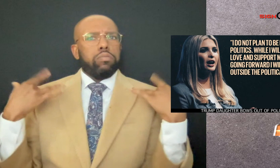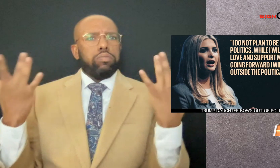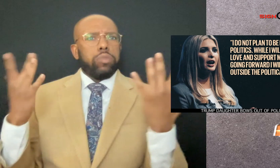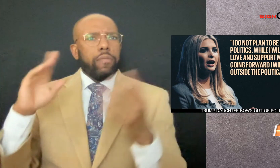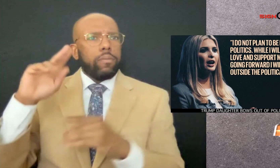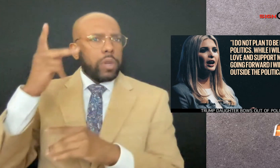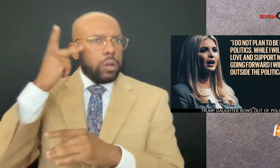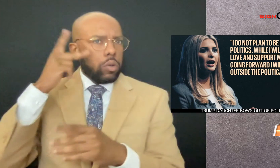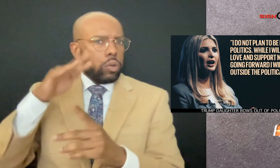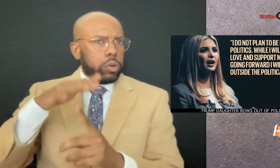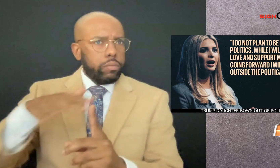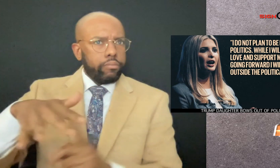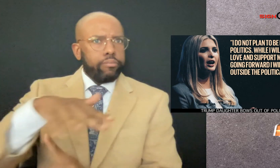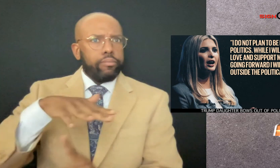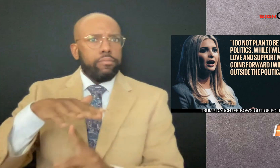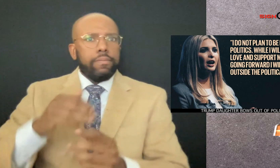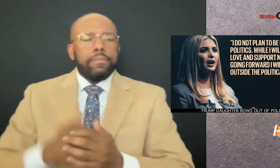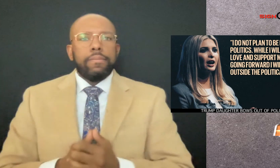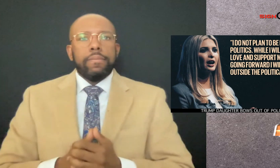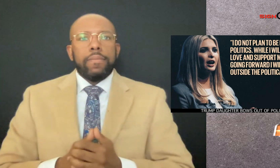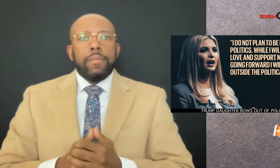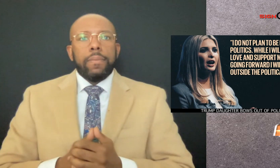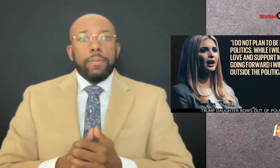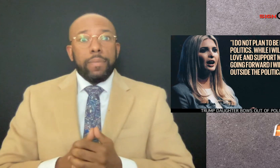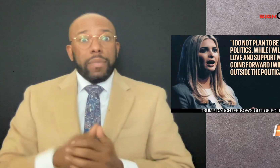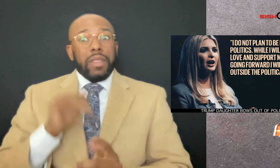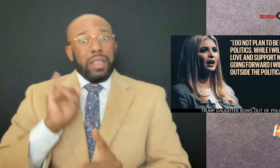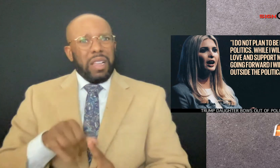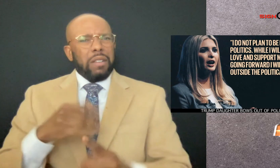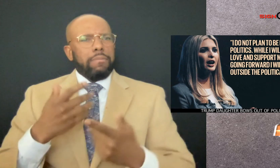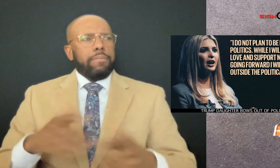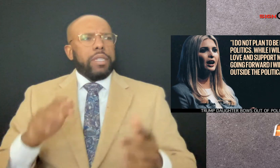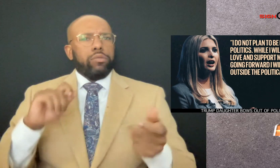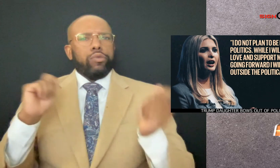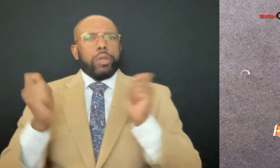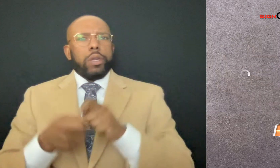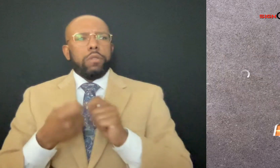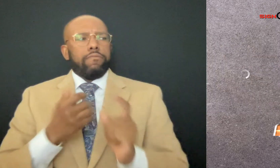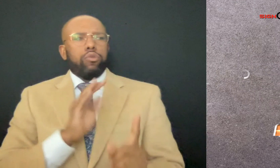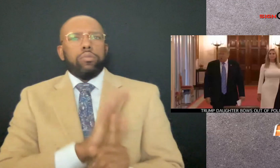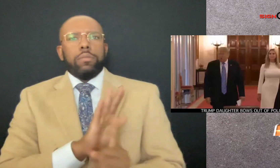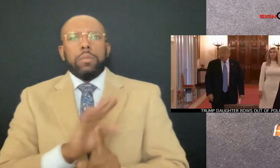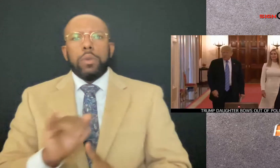I will do so outside the political Arena. That's a big change for Ivanka.